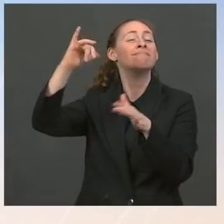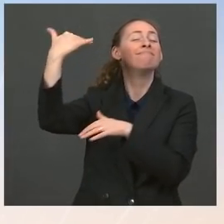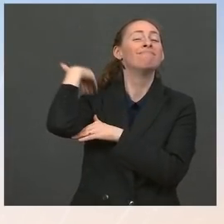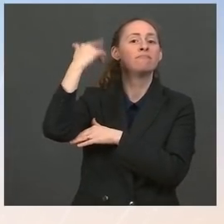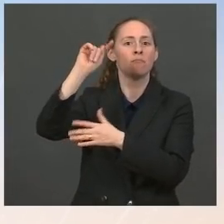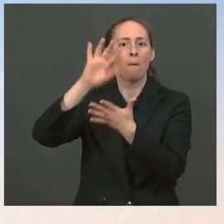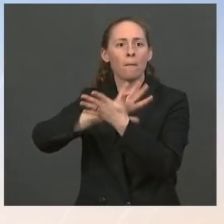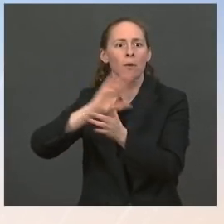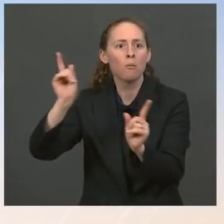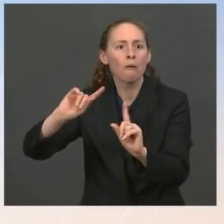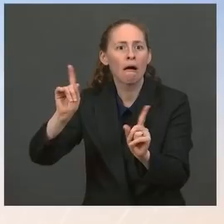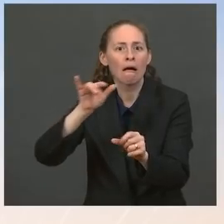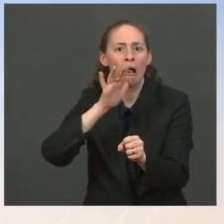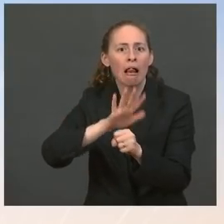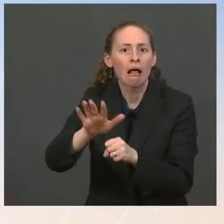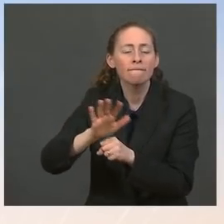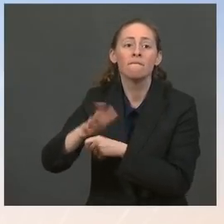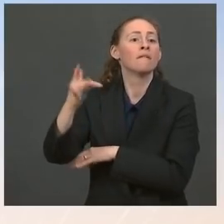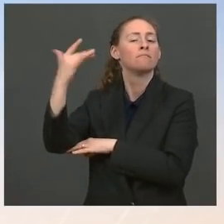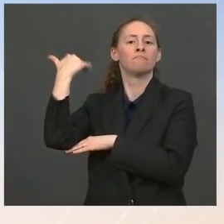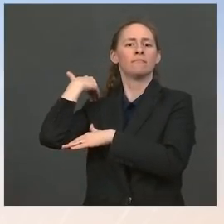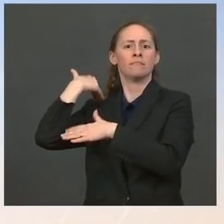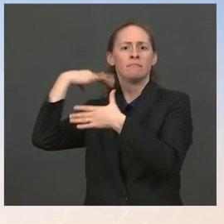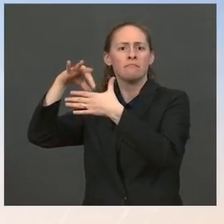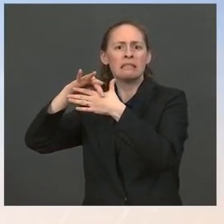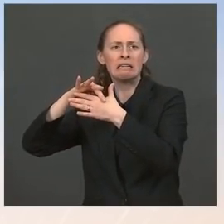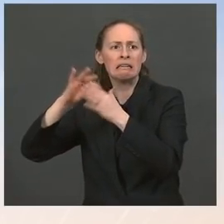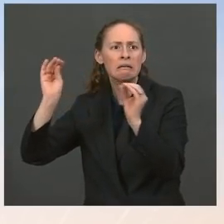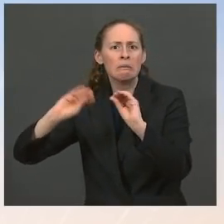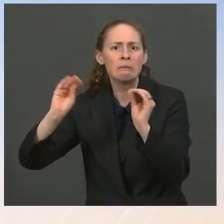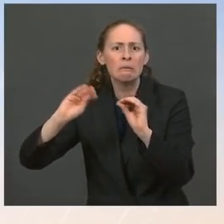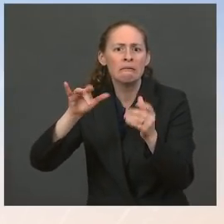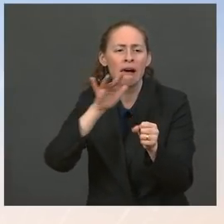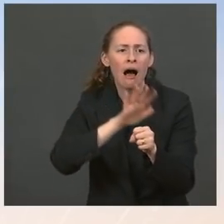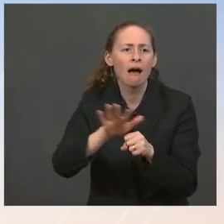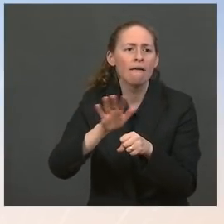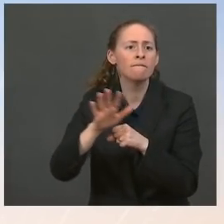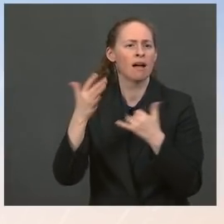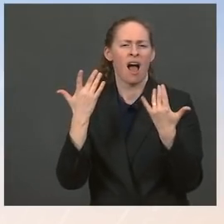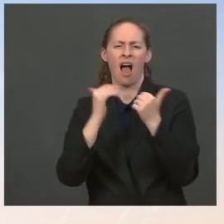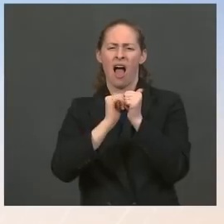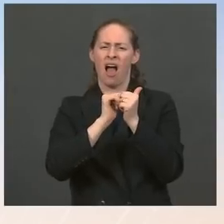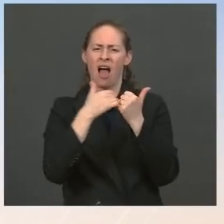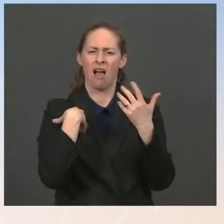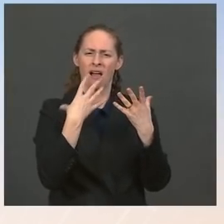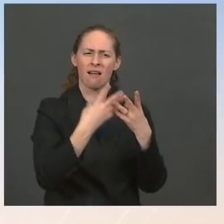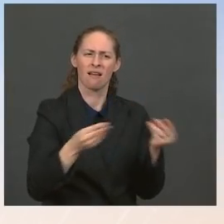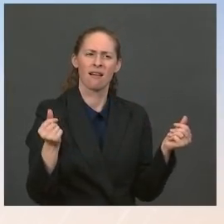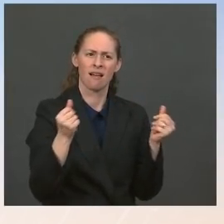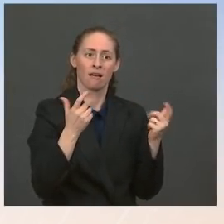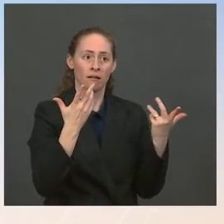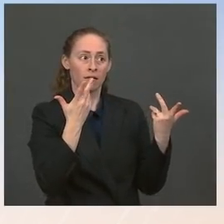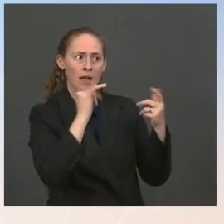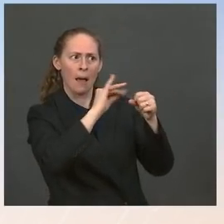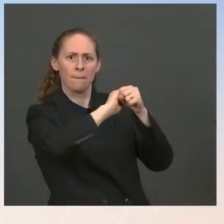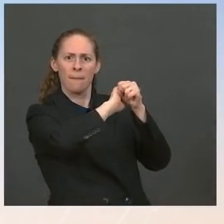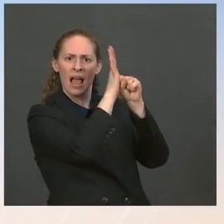The best way to end a pandemic-related shortage is to end the pandemic, and that's why the vaccine push is so important. Ms. Jean-Pierre: Okay. Great. Thank you so much.